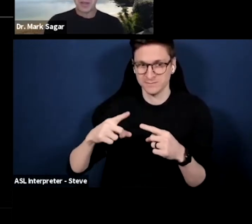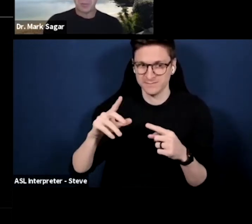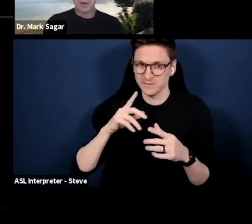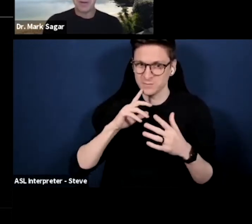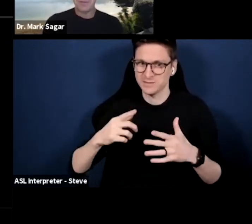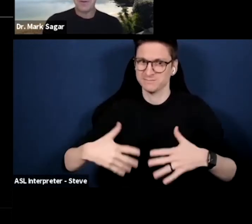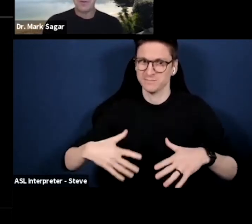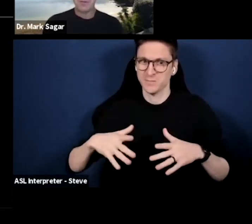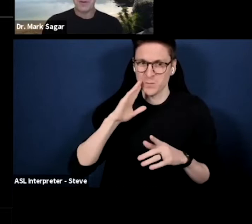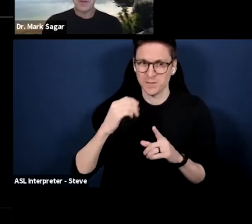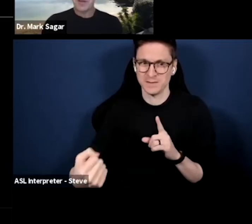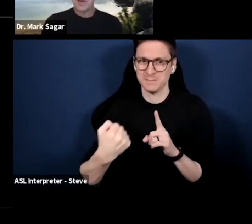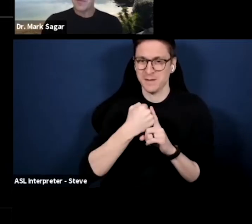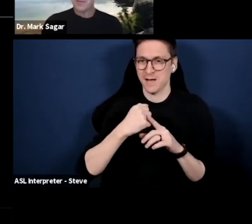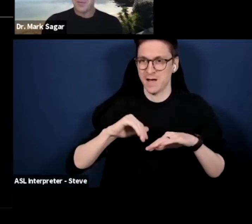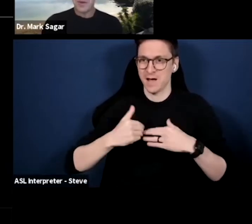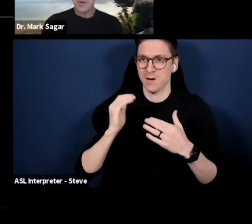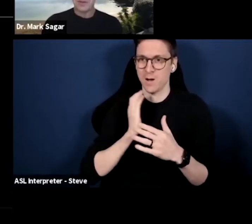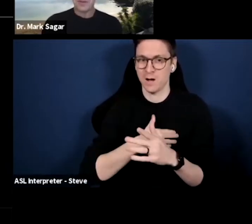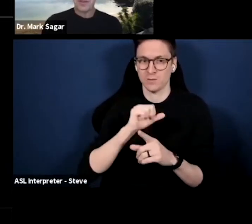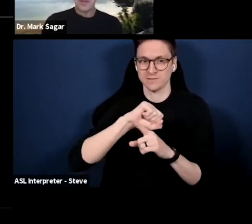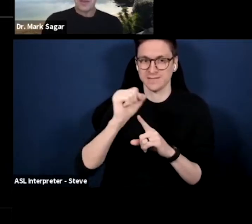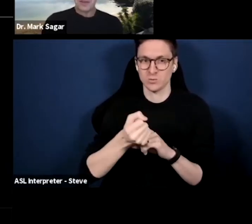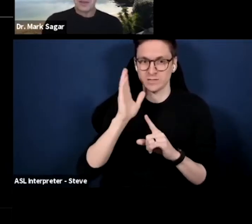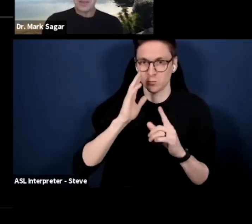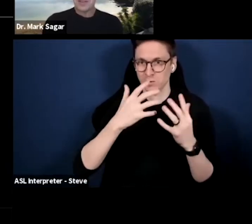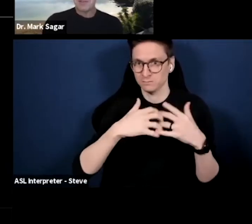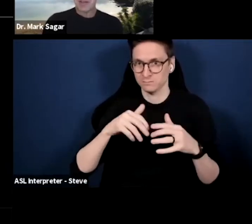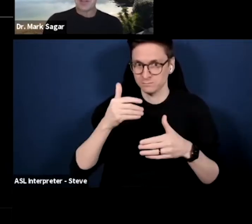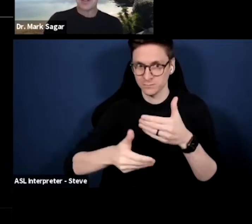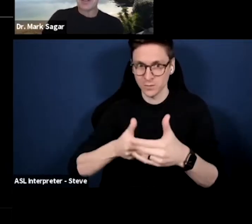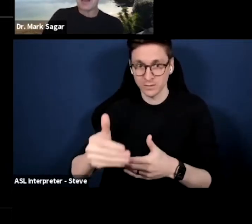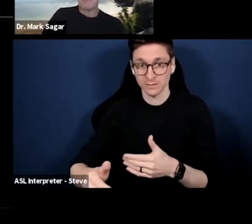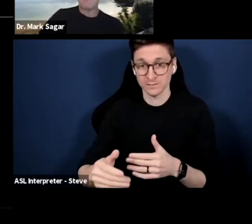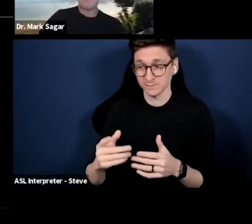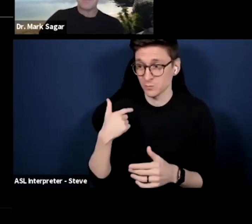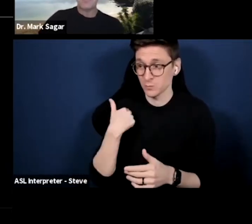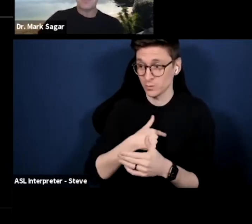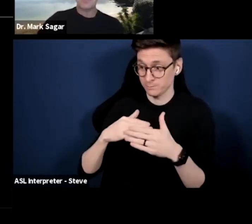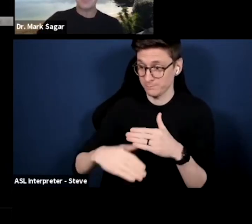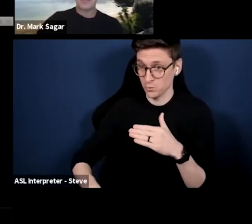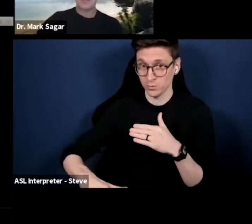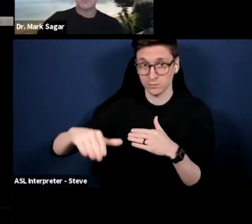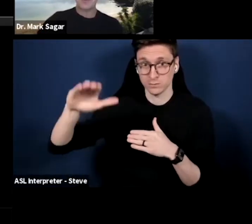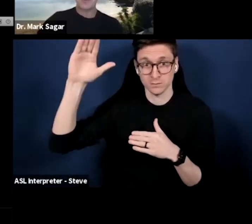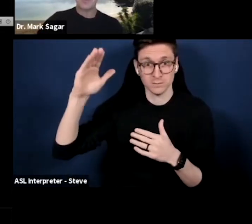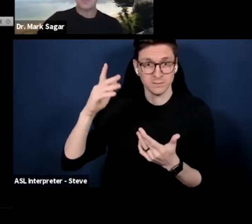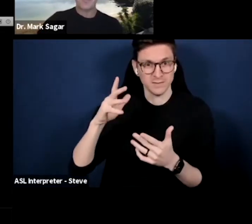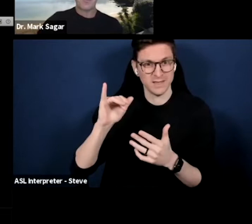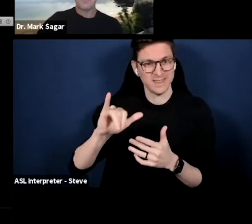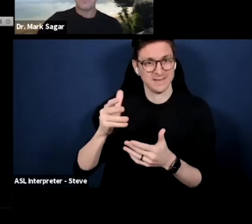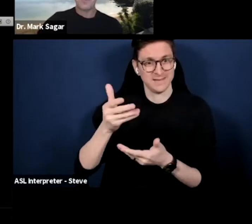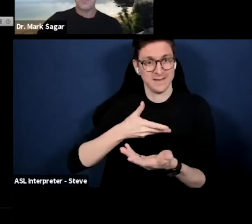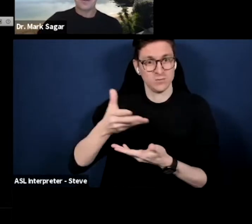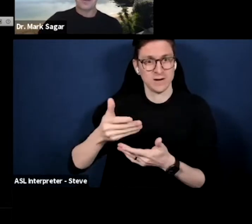will unfold from birth these interactions are a fundamental element of learning